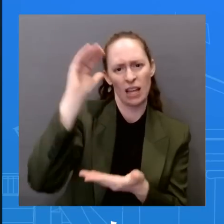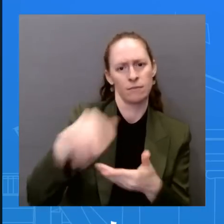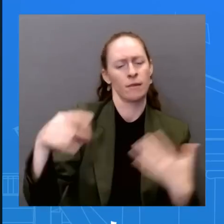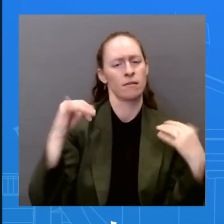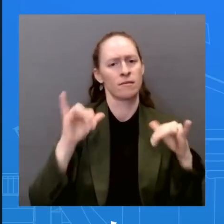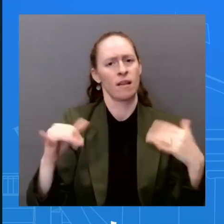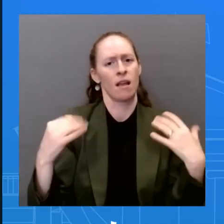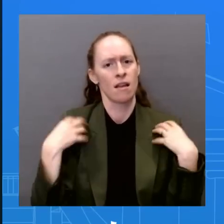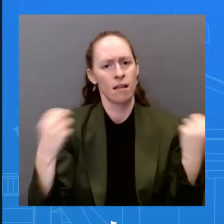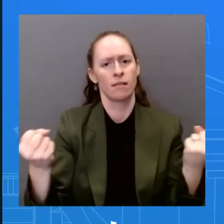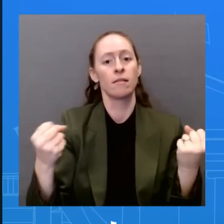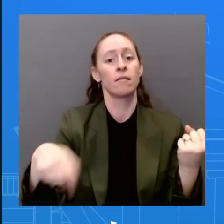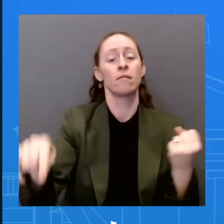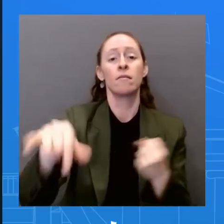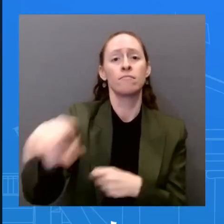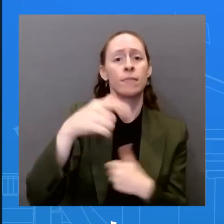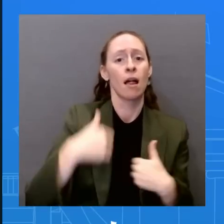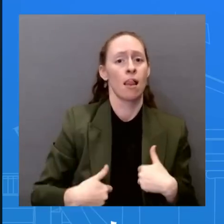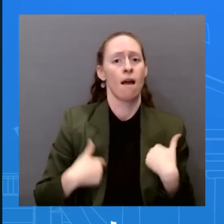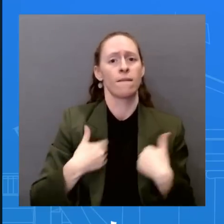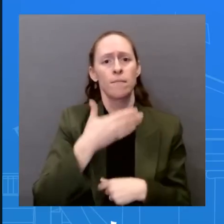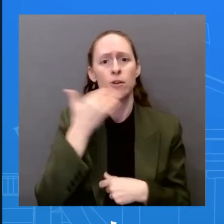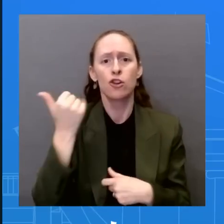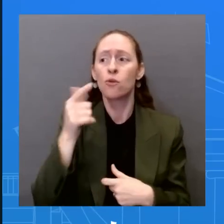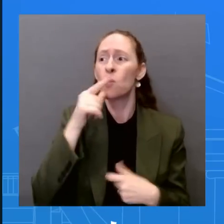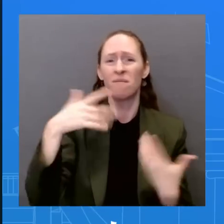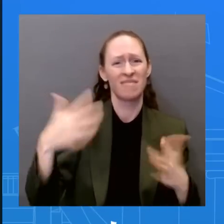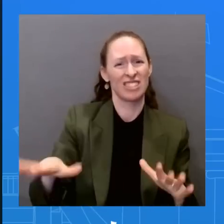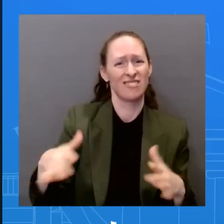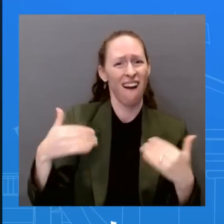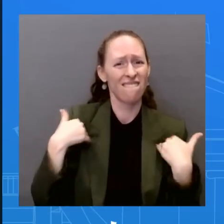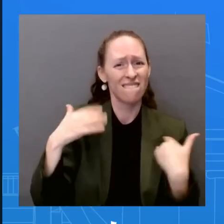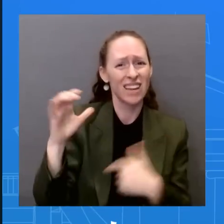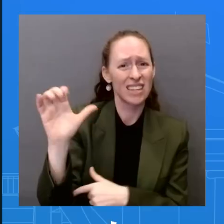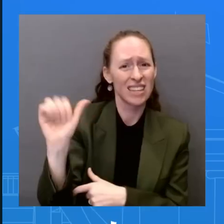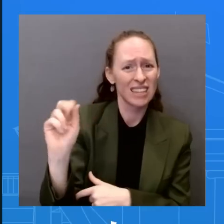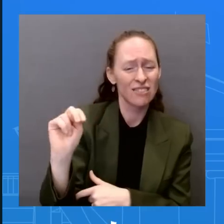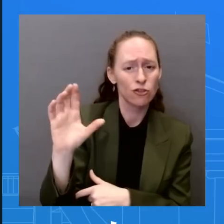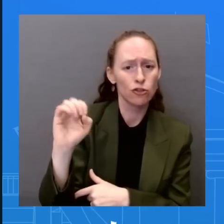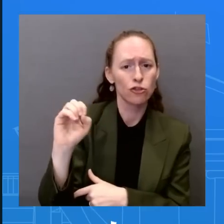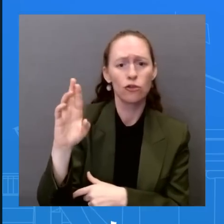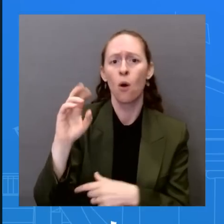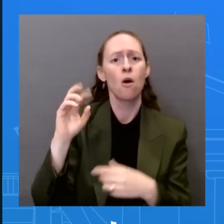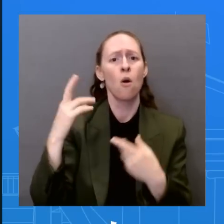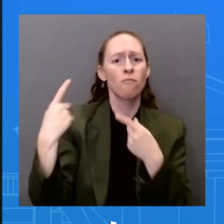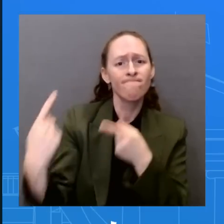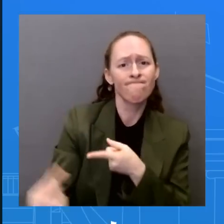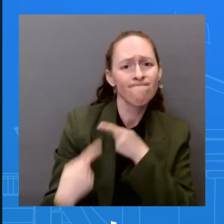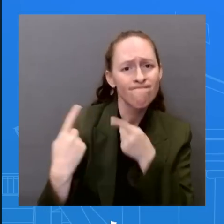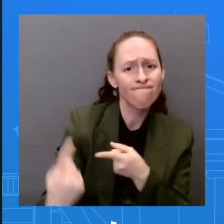living with and surviving cancer. During his speech at the JFK Library in Boston on September 12th,